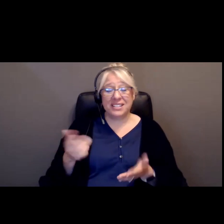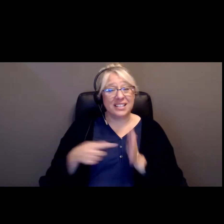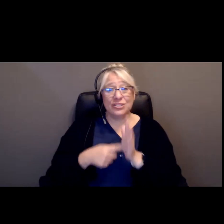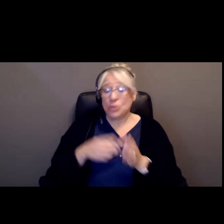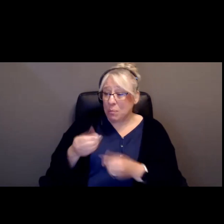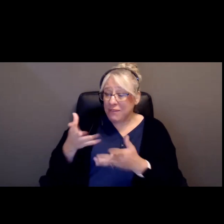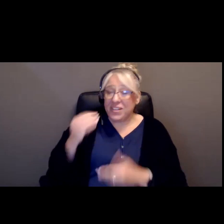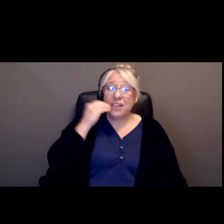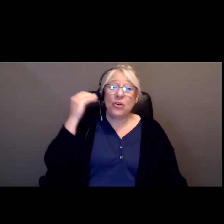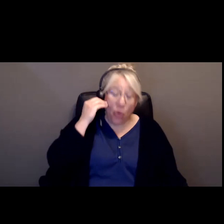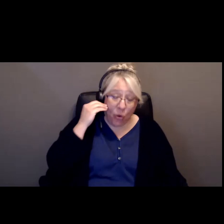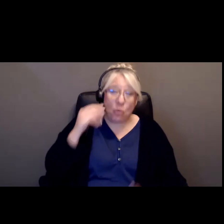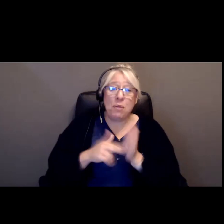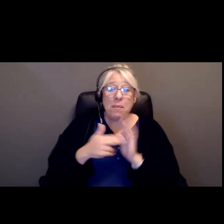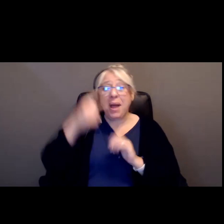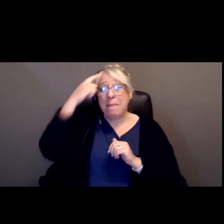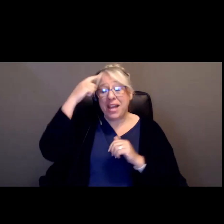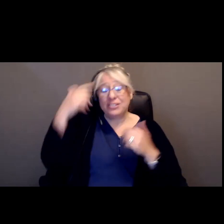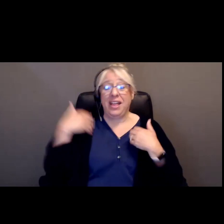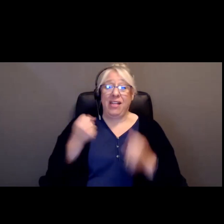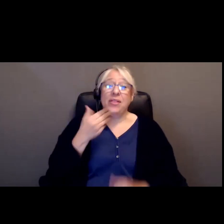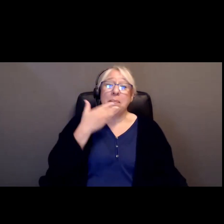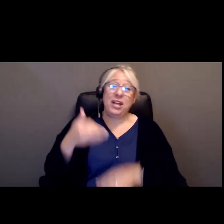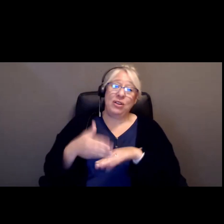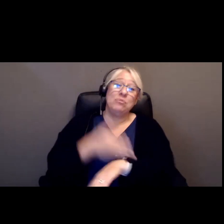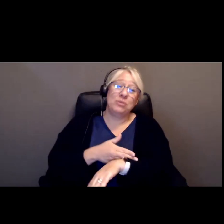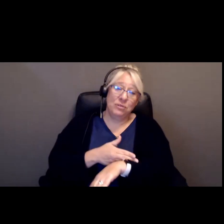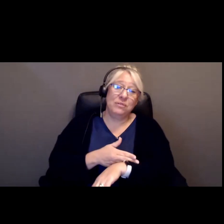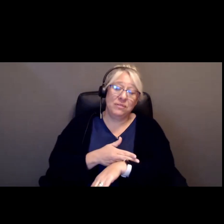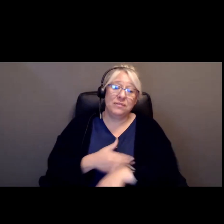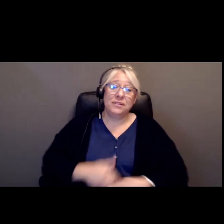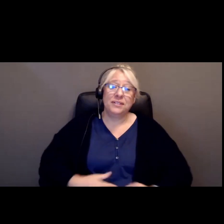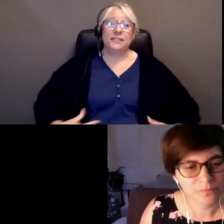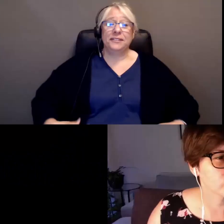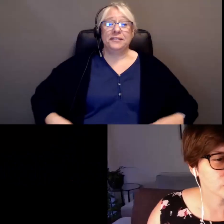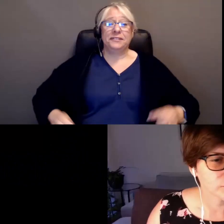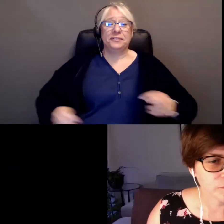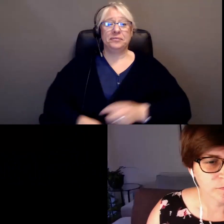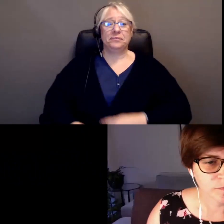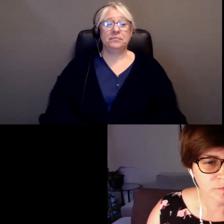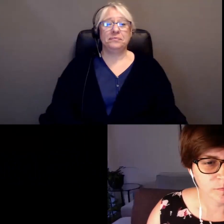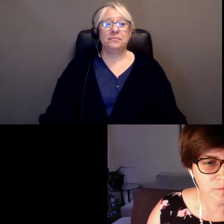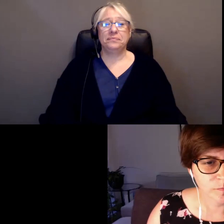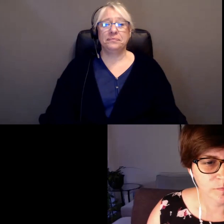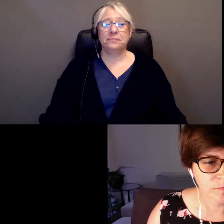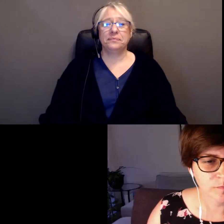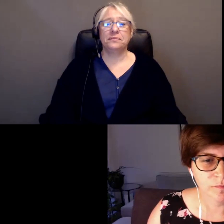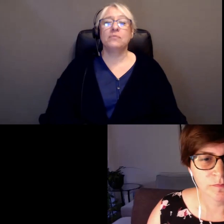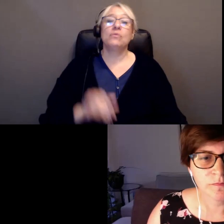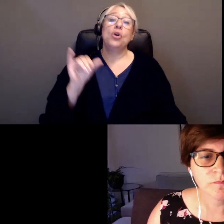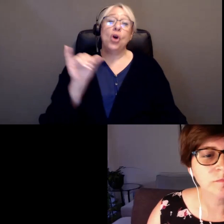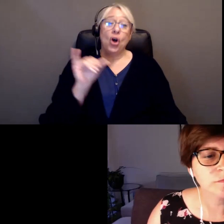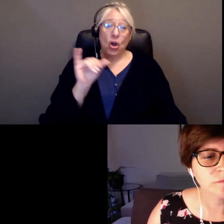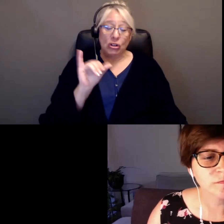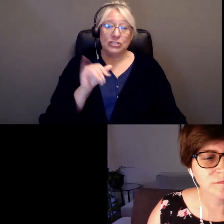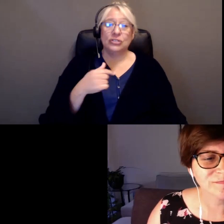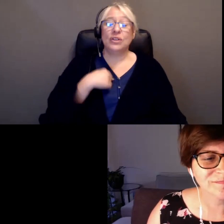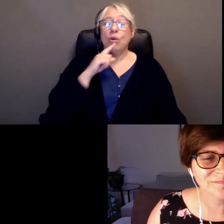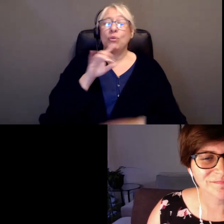makes for better mental states. I also, by the way, really hate it when people say that